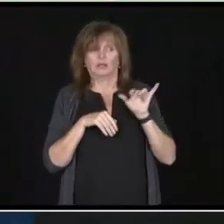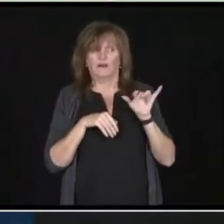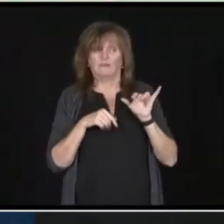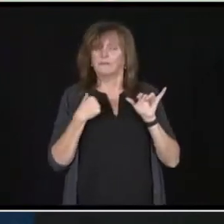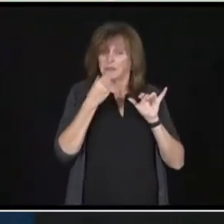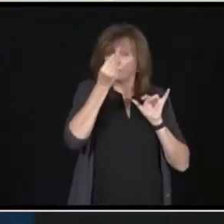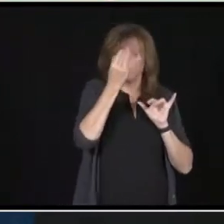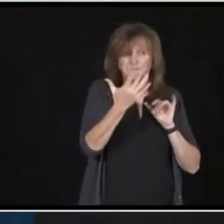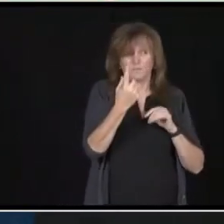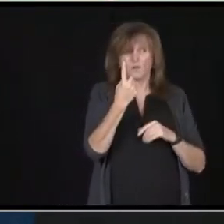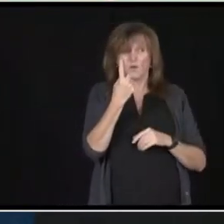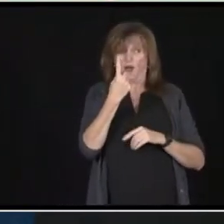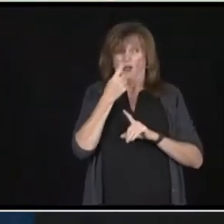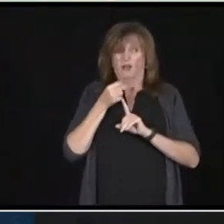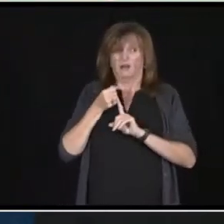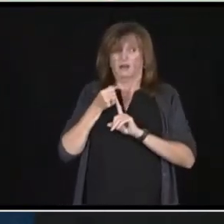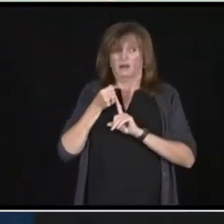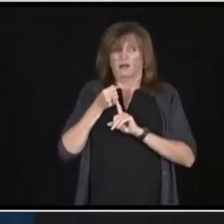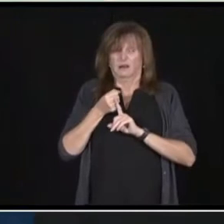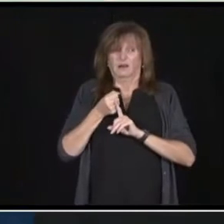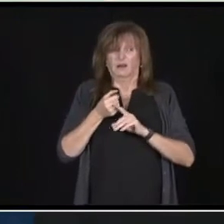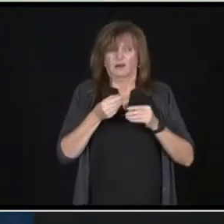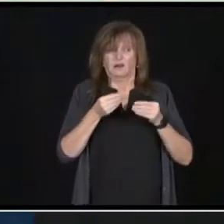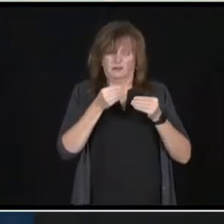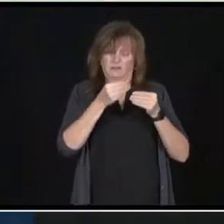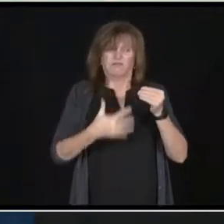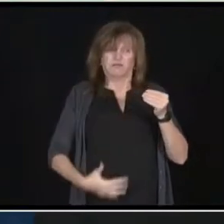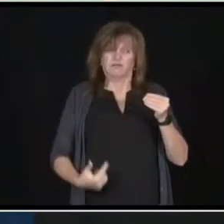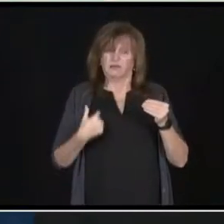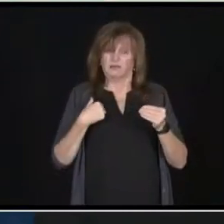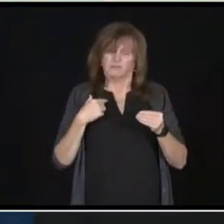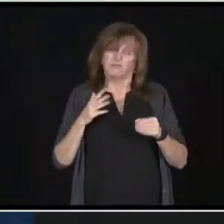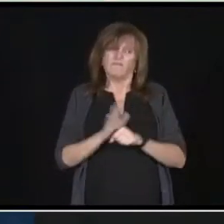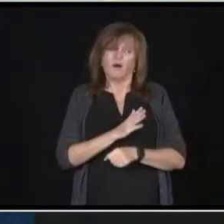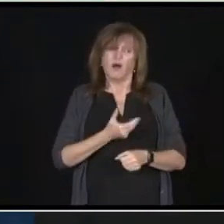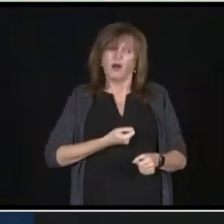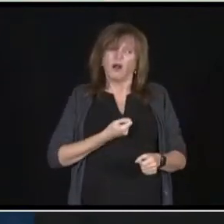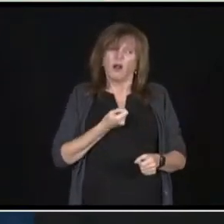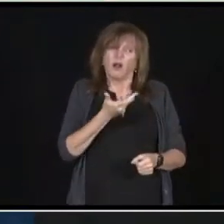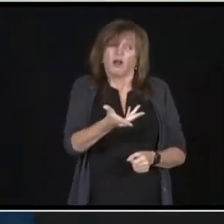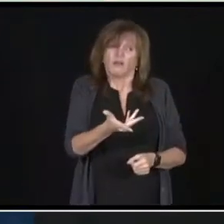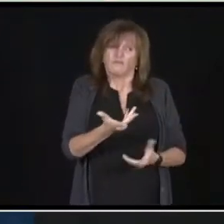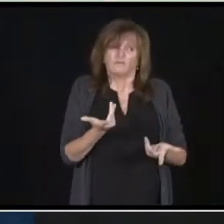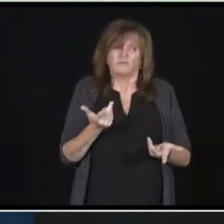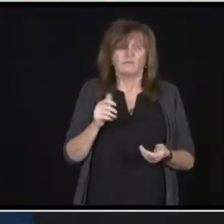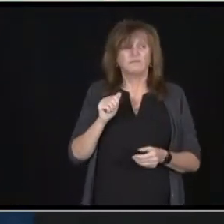Before I handed over to Dr Yaffe, one situation, there are probably many and this'll be full disclosure here.